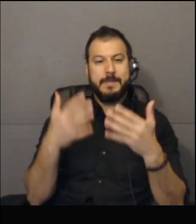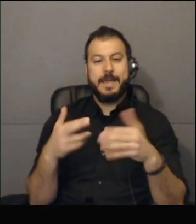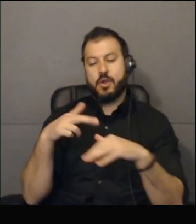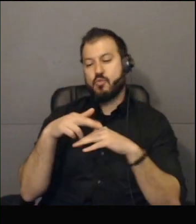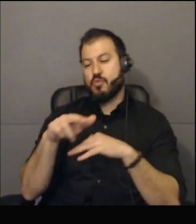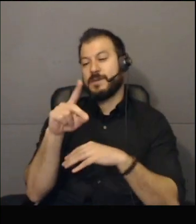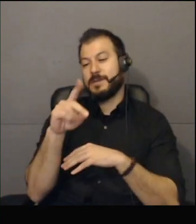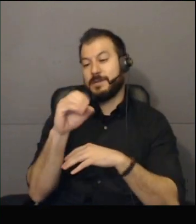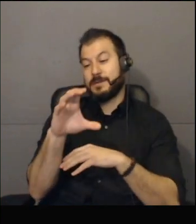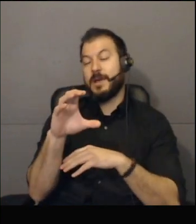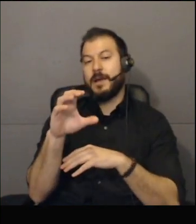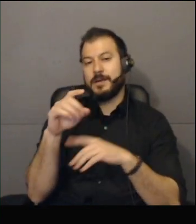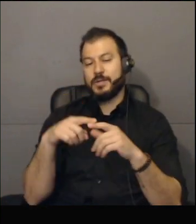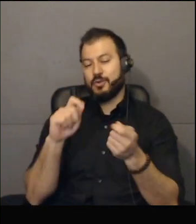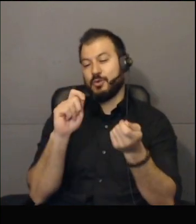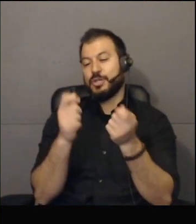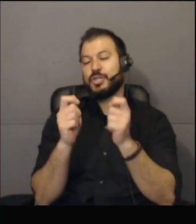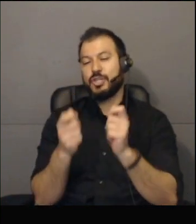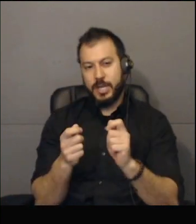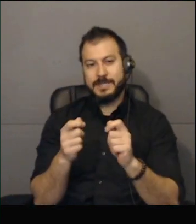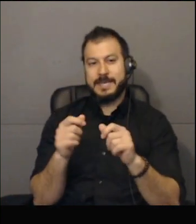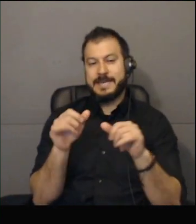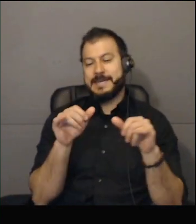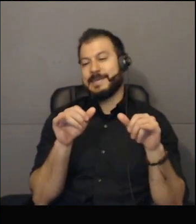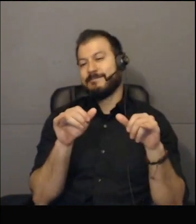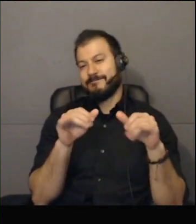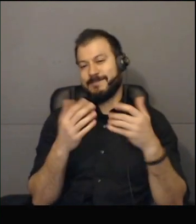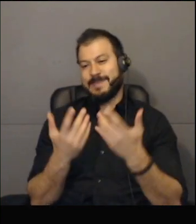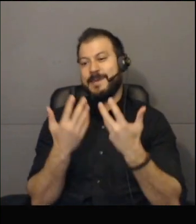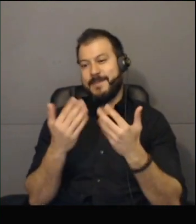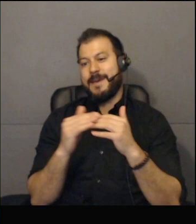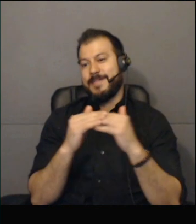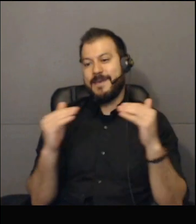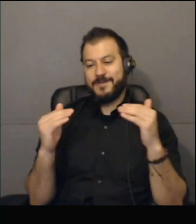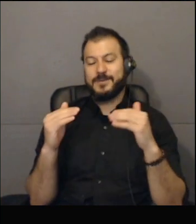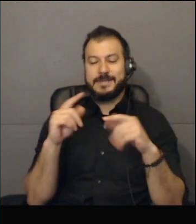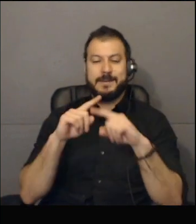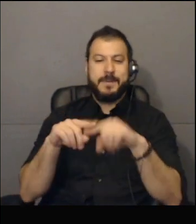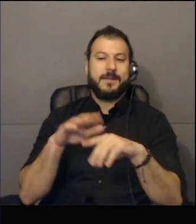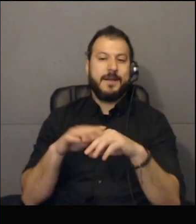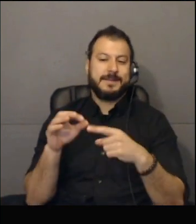to programmatically adjust standby levels dependent on specific events or